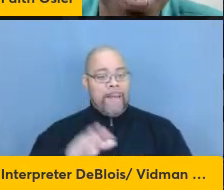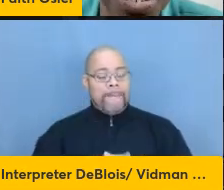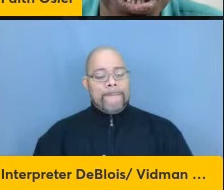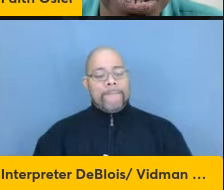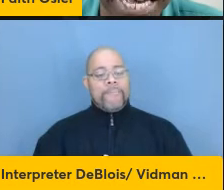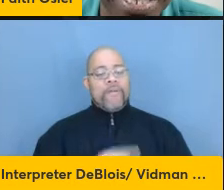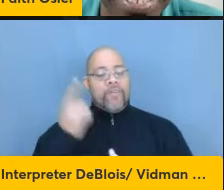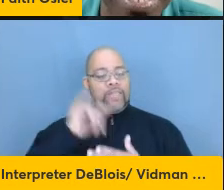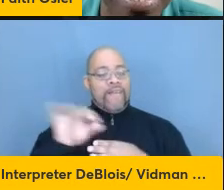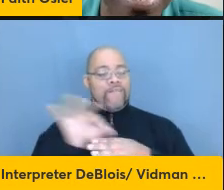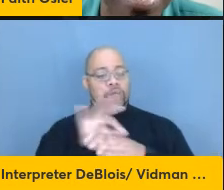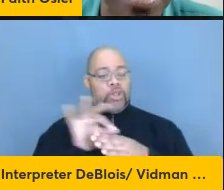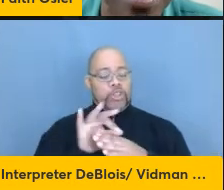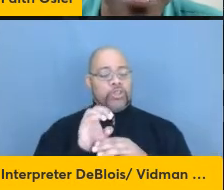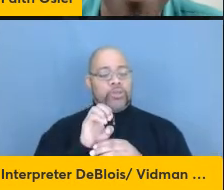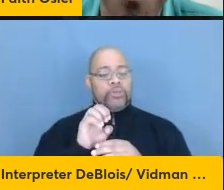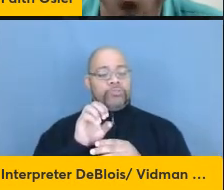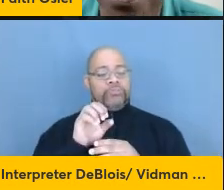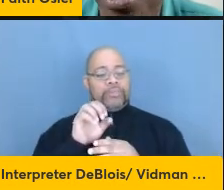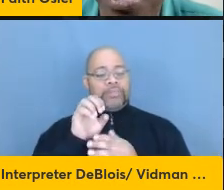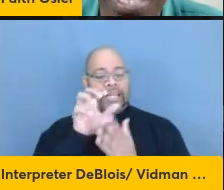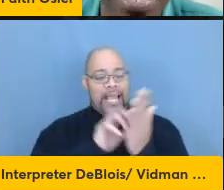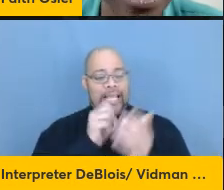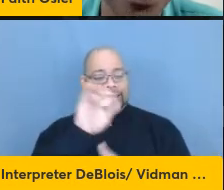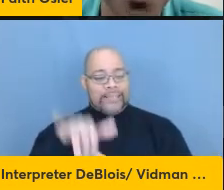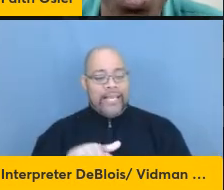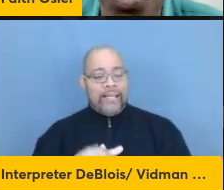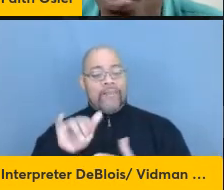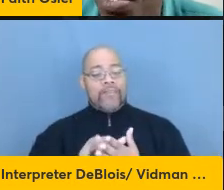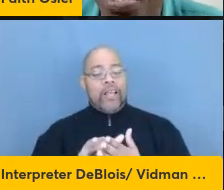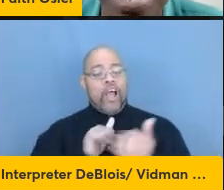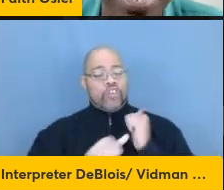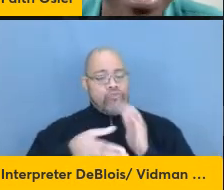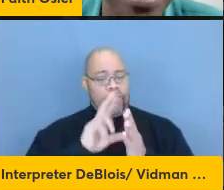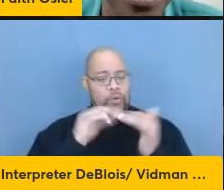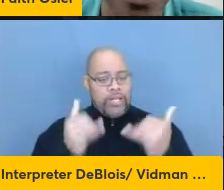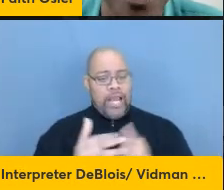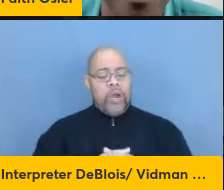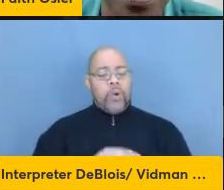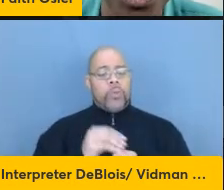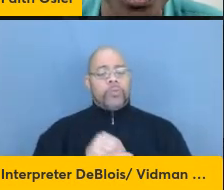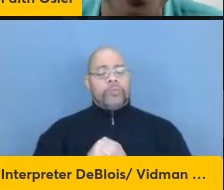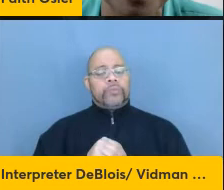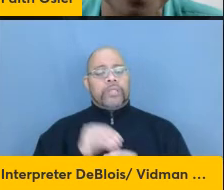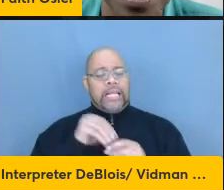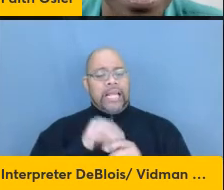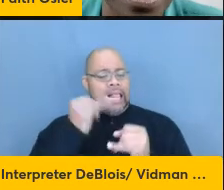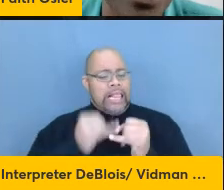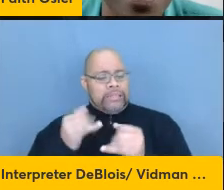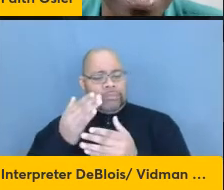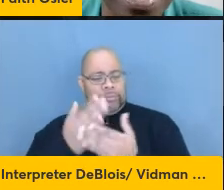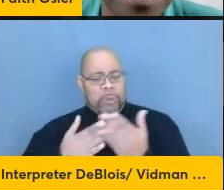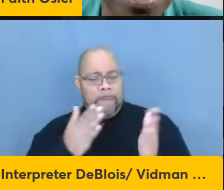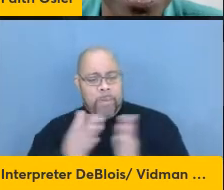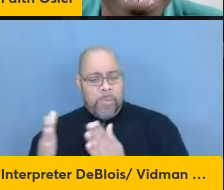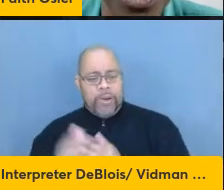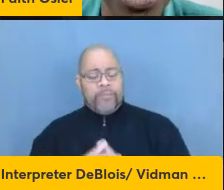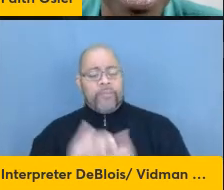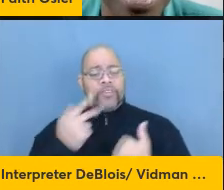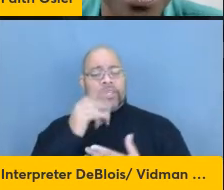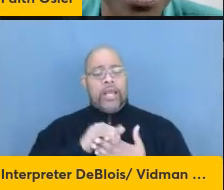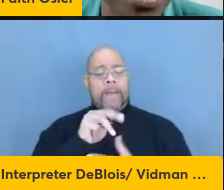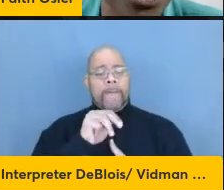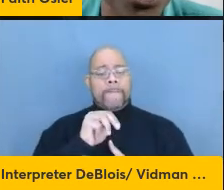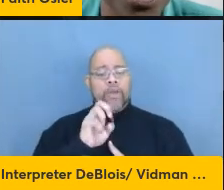functional assays that are under review or in late stages of preparation, we find the merits of IgG Eliza was a strongest